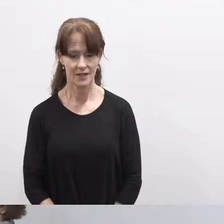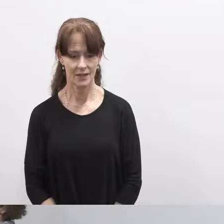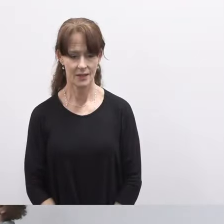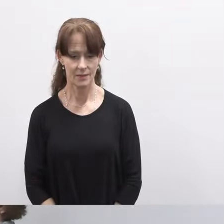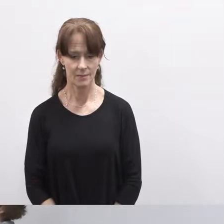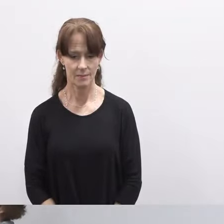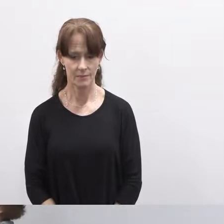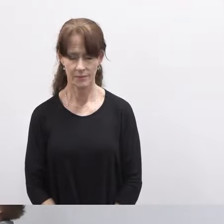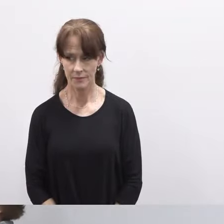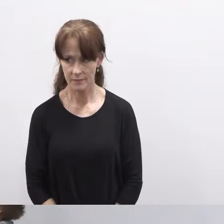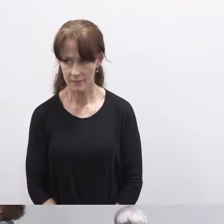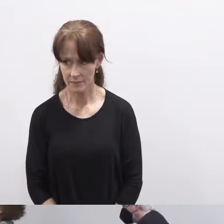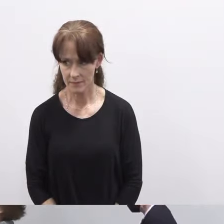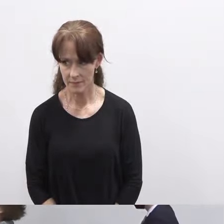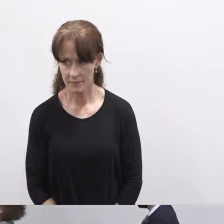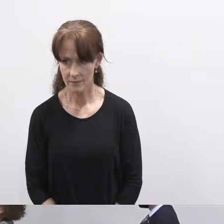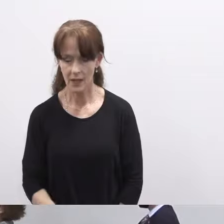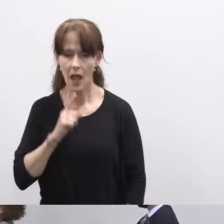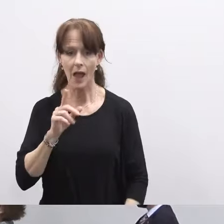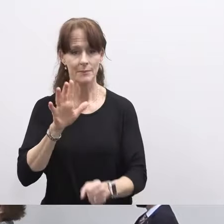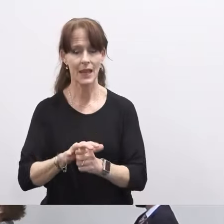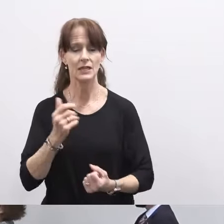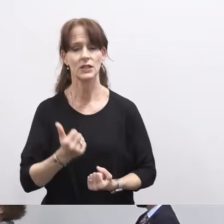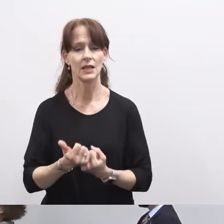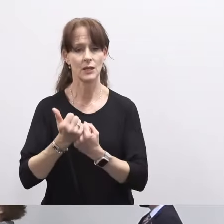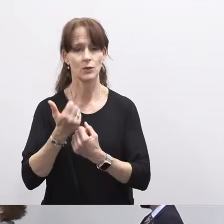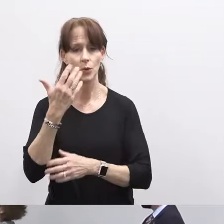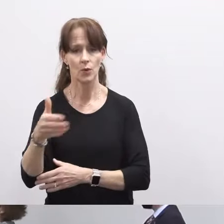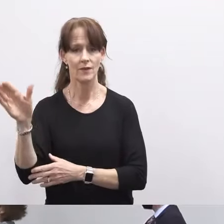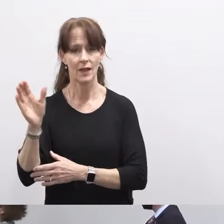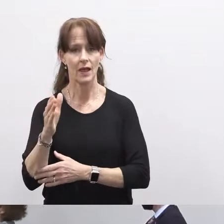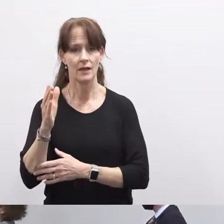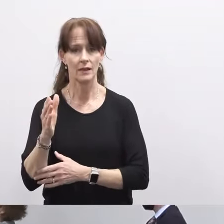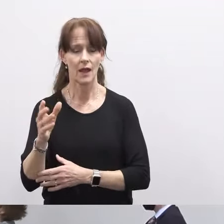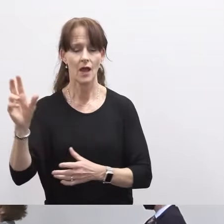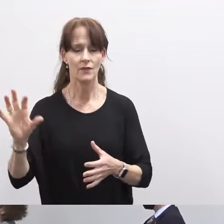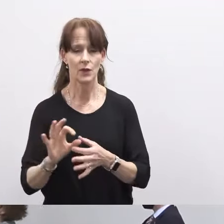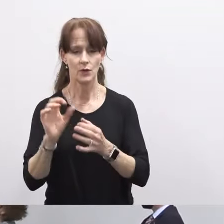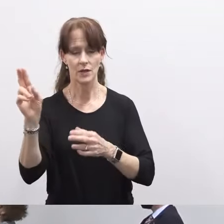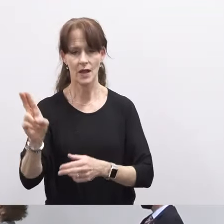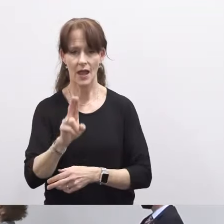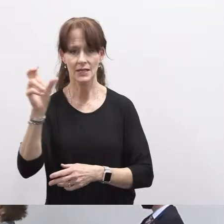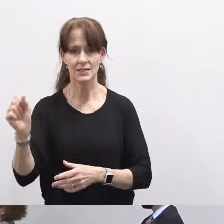I pledge, [All] I pledge allegiance to the flag of the United States of America